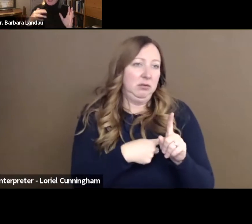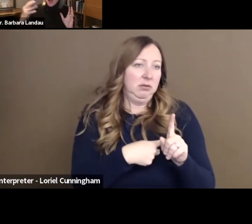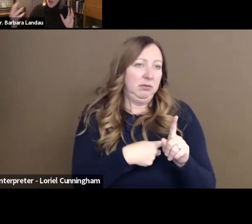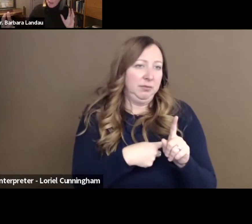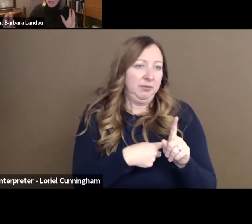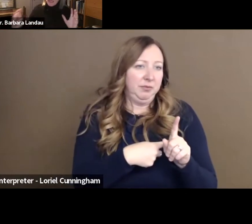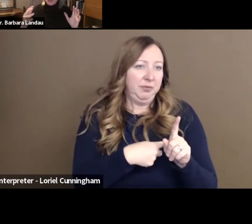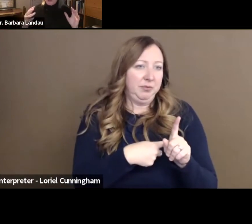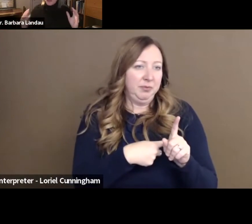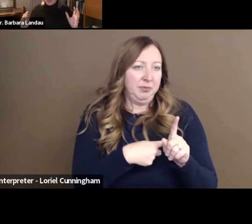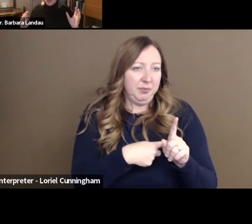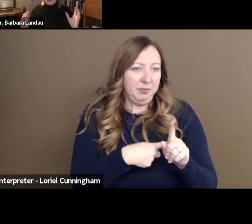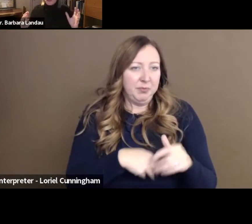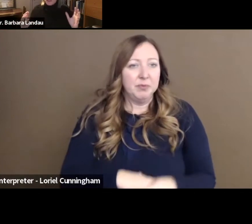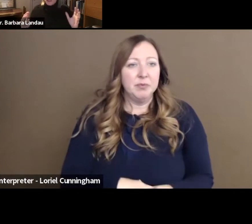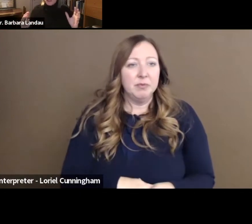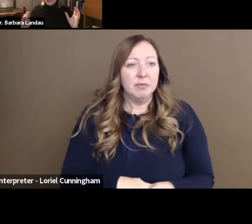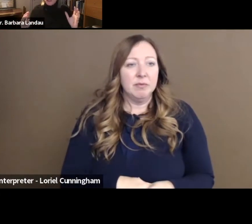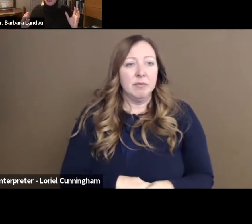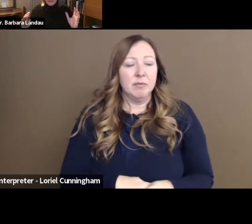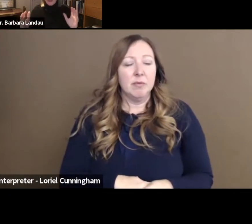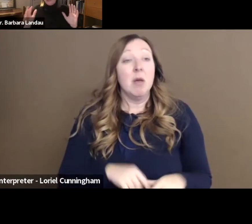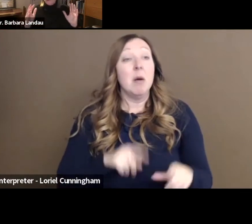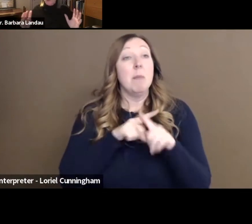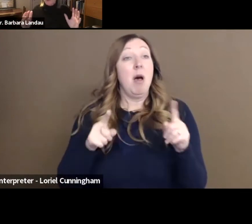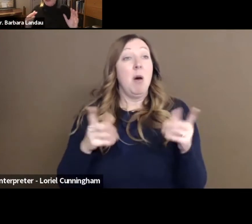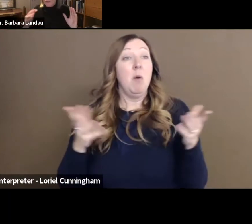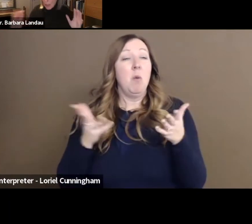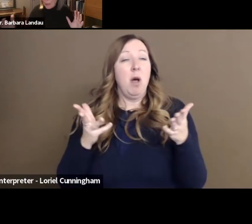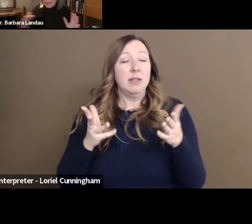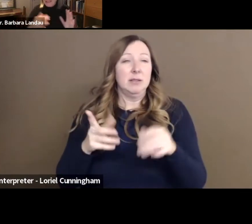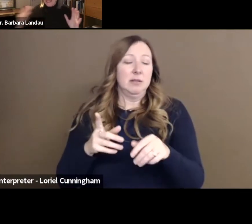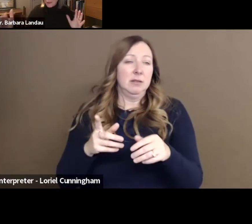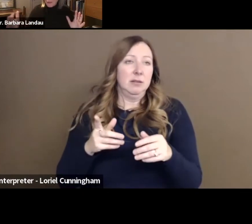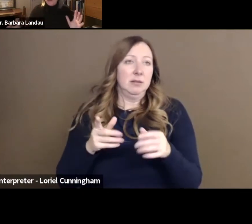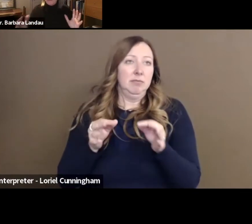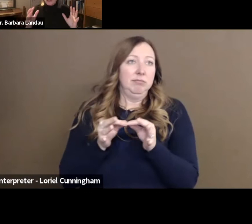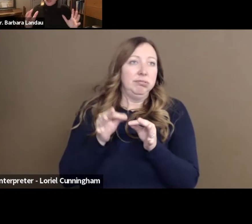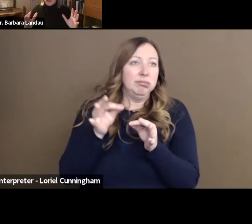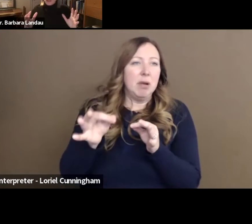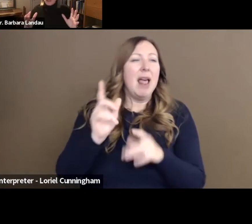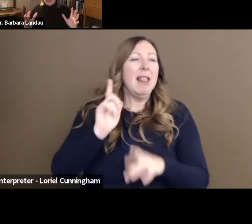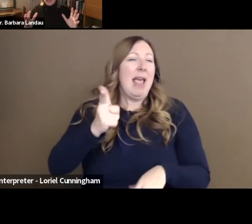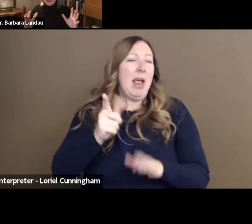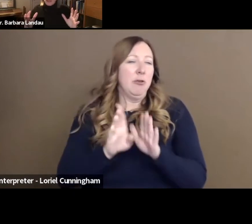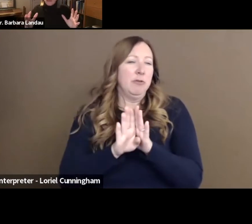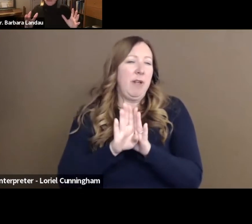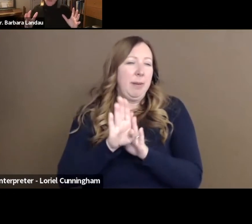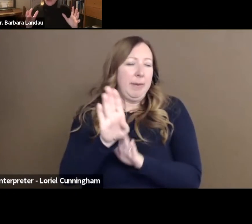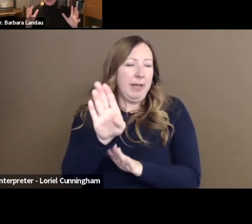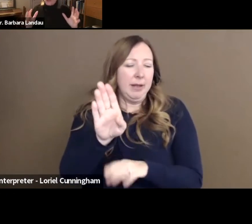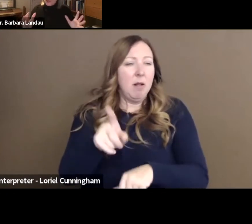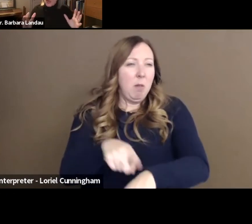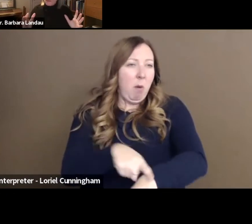combination of that geometry sorry longer developing later developing